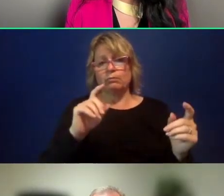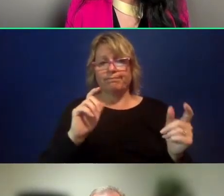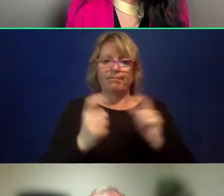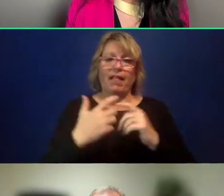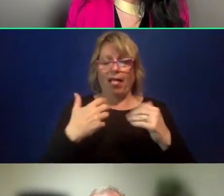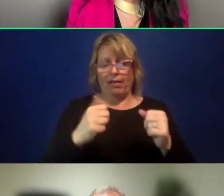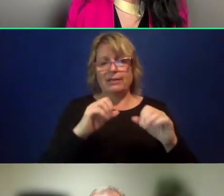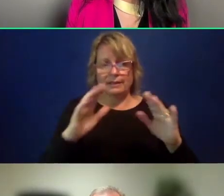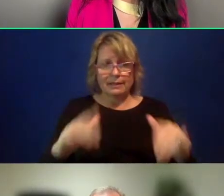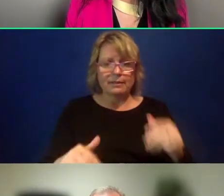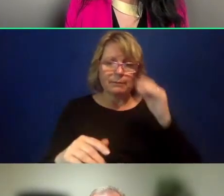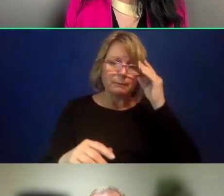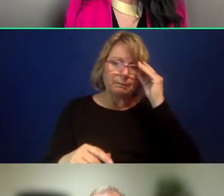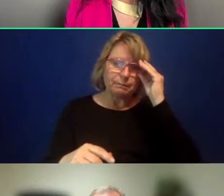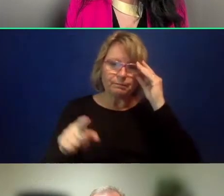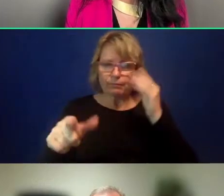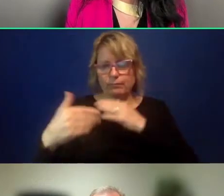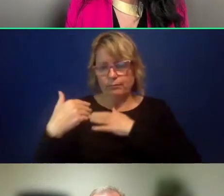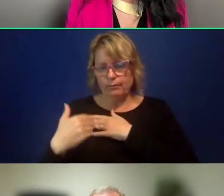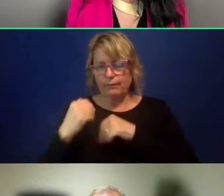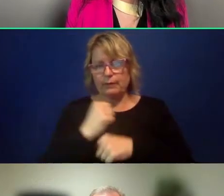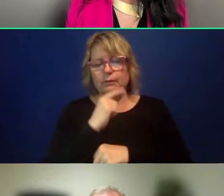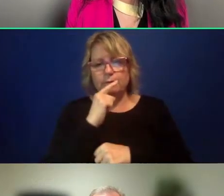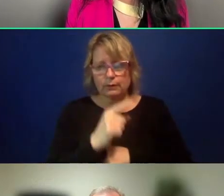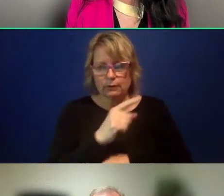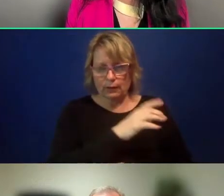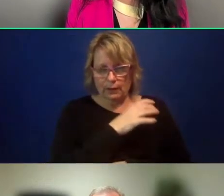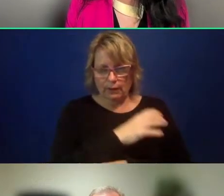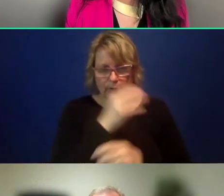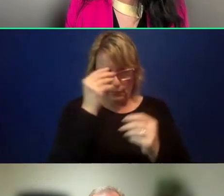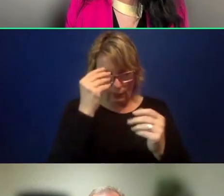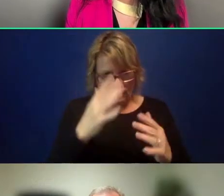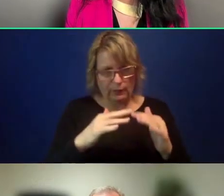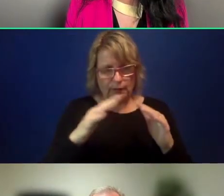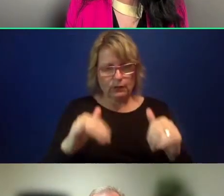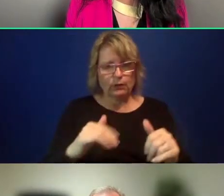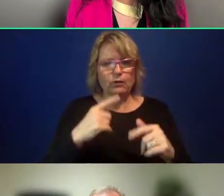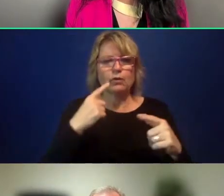also has a responsibility to ensure that clinical information systems work well for clinicians.